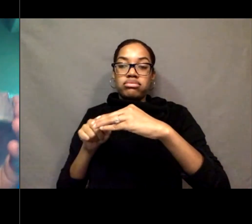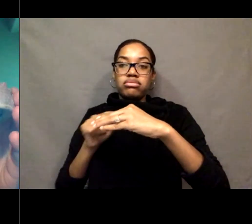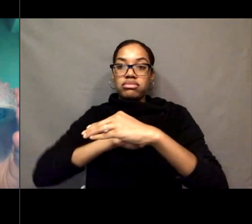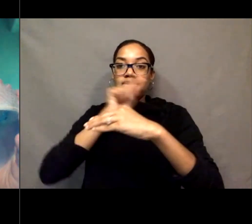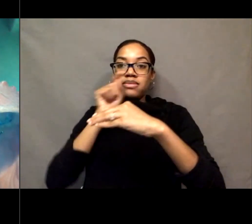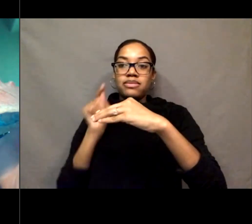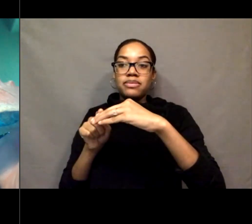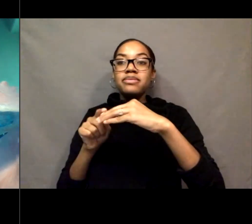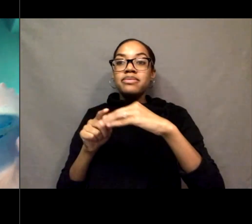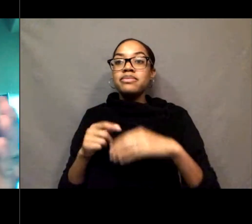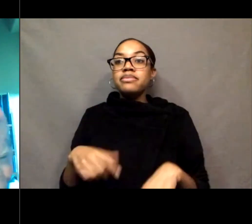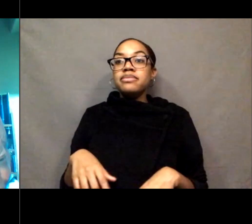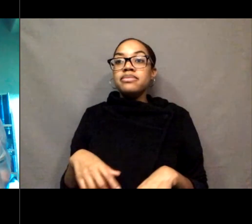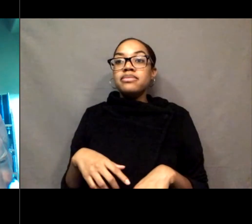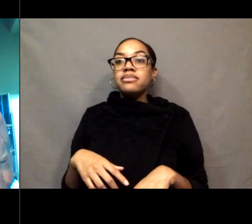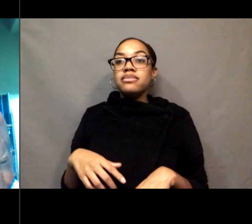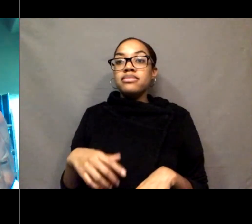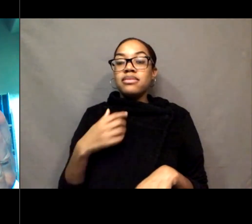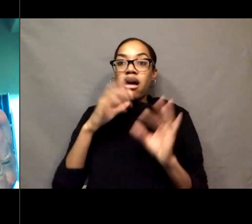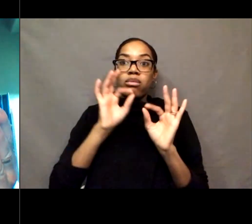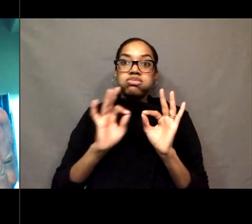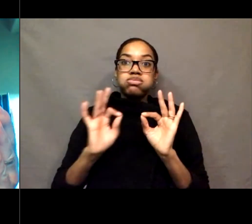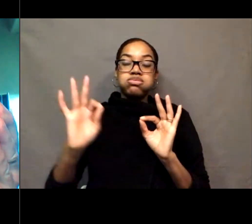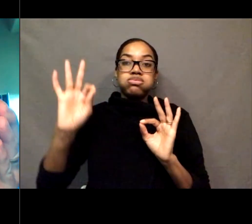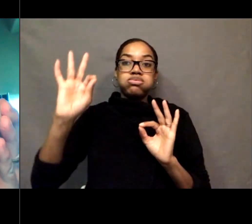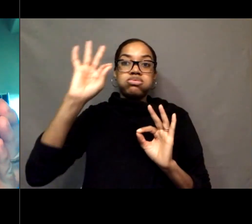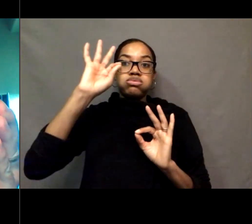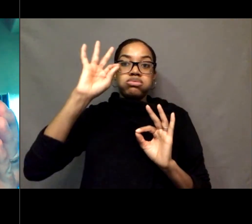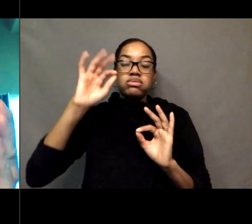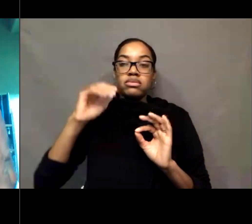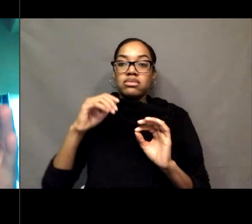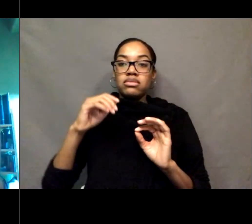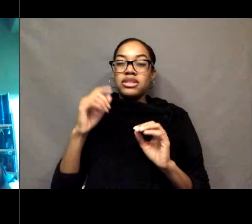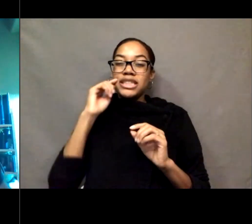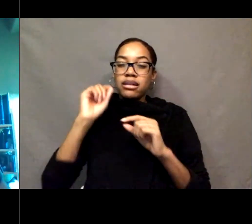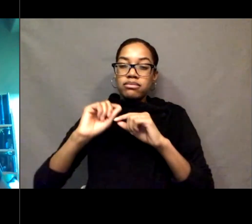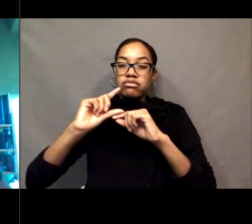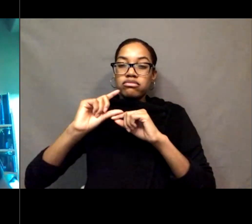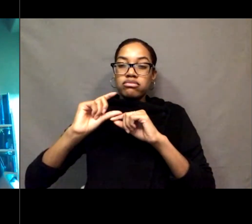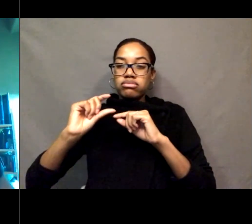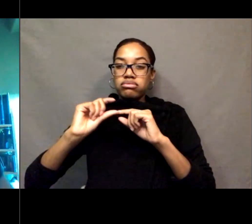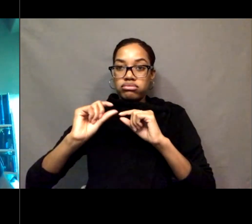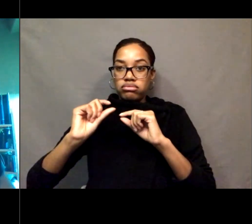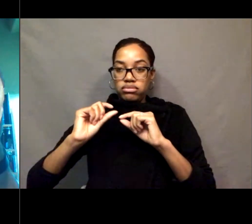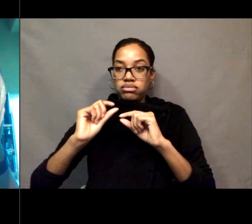They have quite, the respiratory ports are raised and they're also quite big.